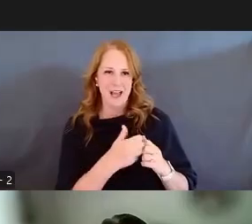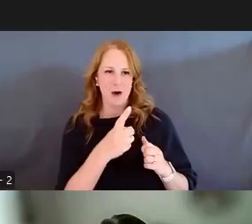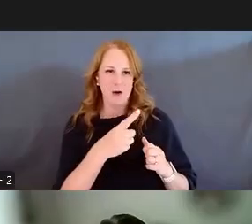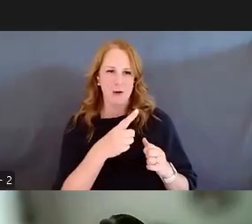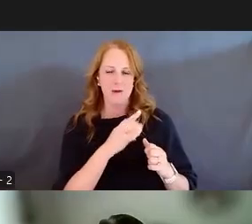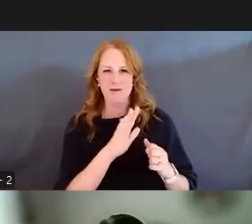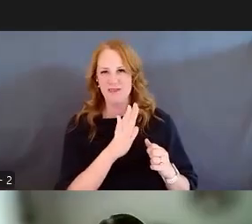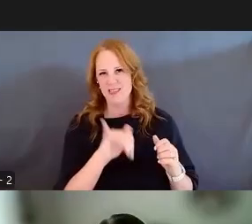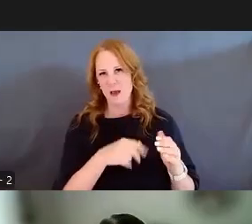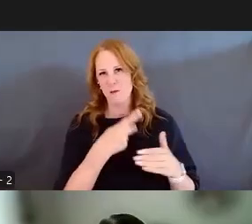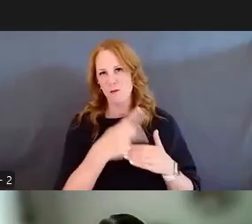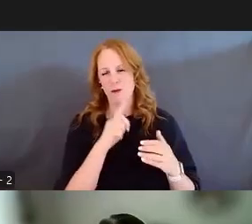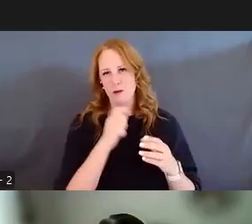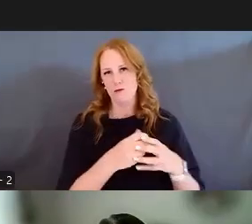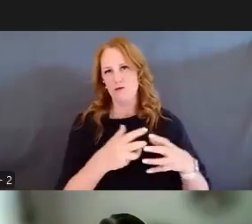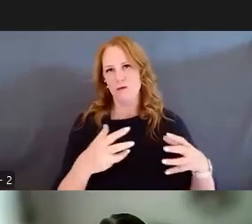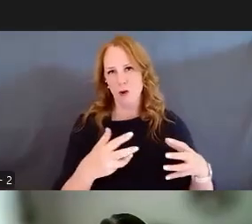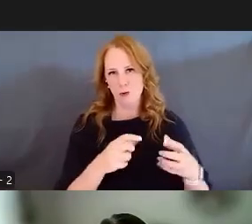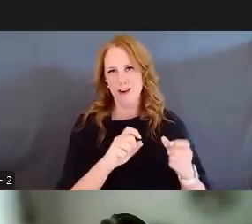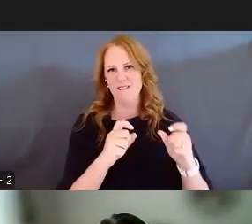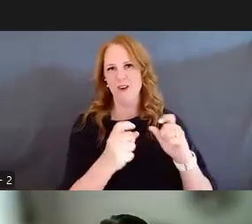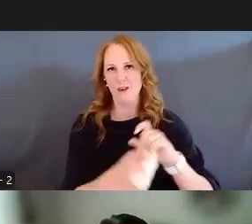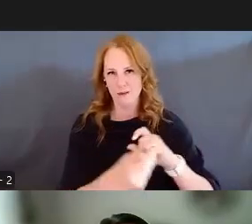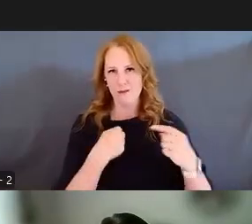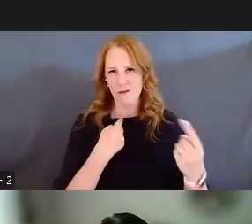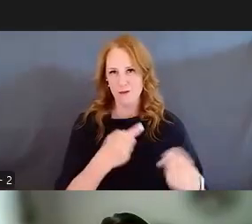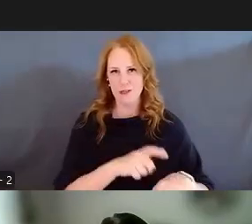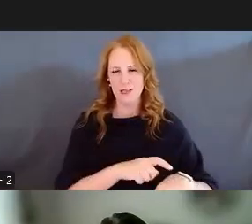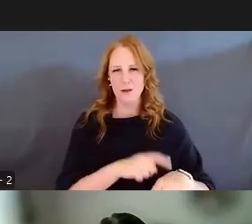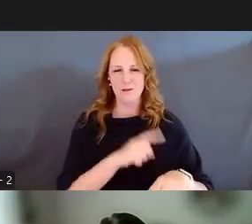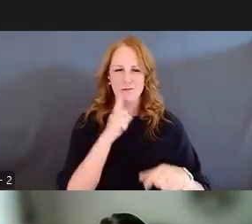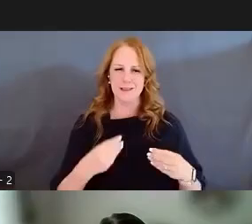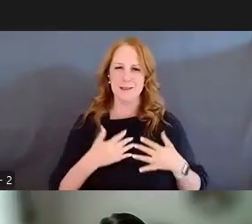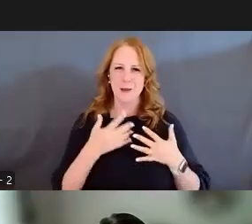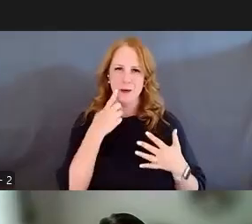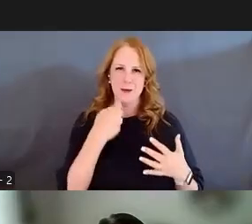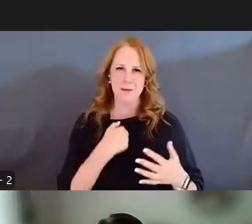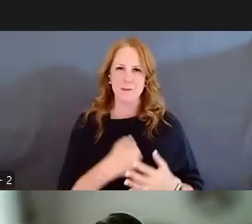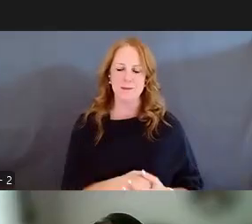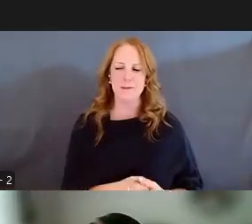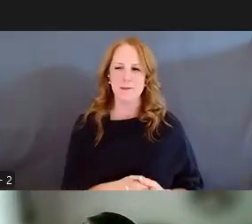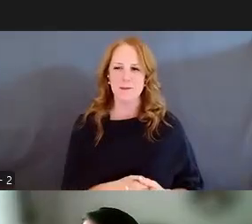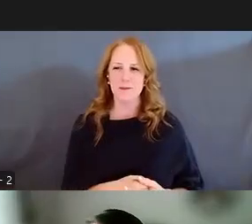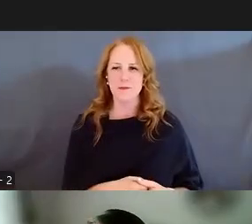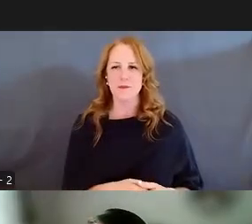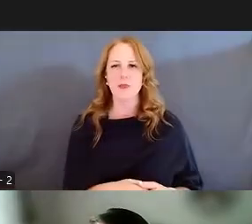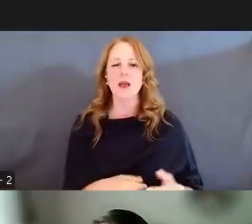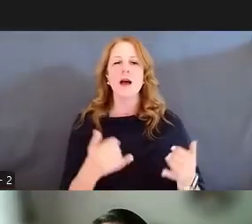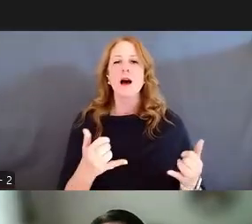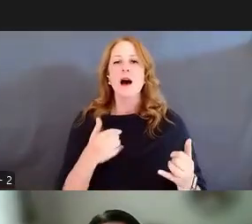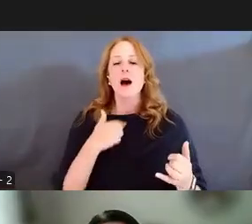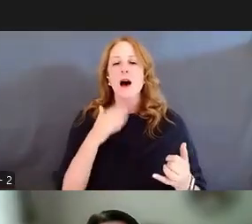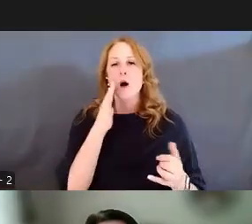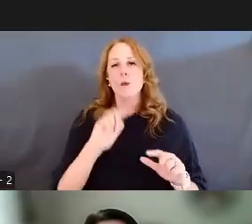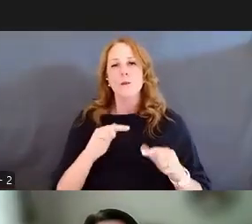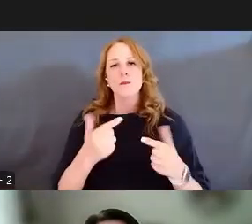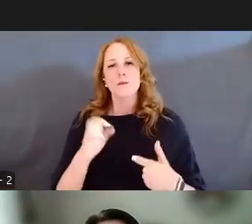and grow and that partnership is really inspiring to me with that I'm going to turn it over to Emma